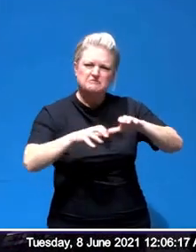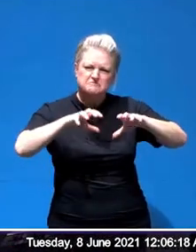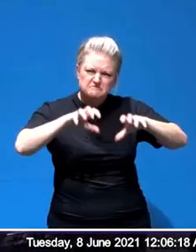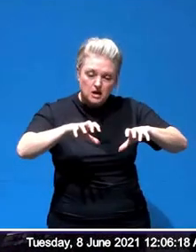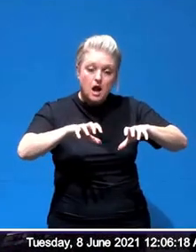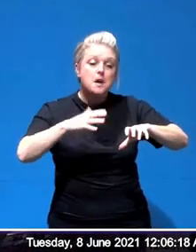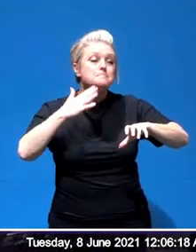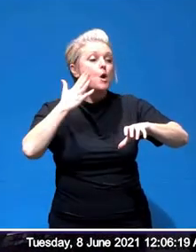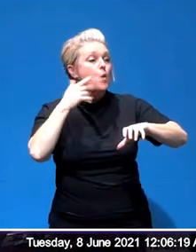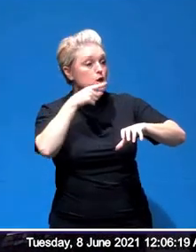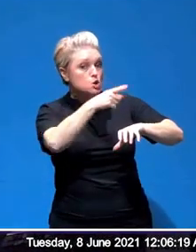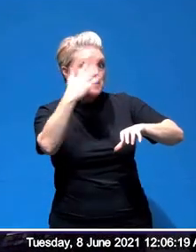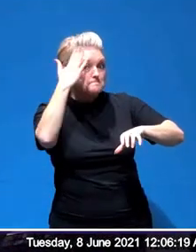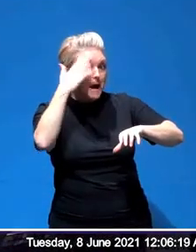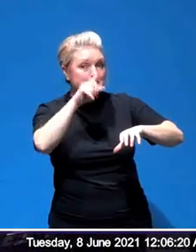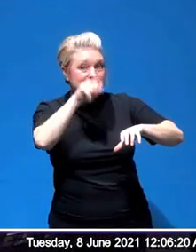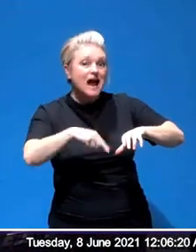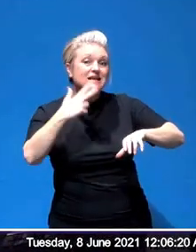No support worker is going to do that for Daniel.